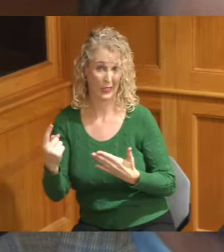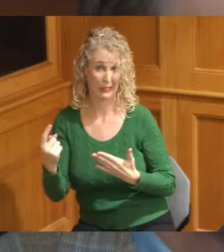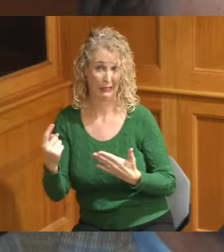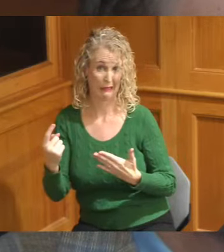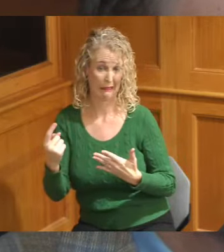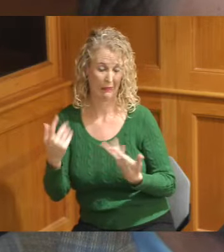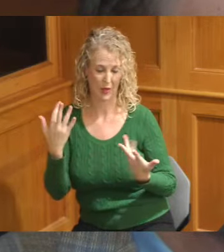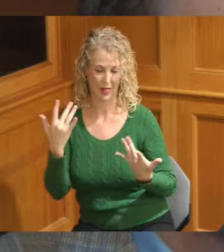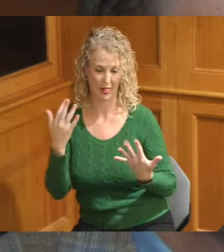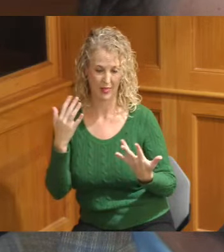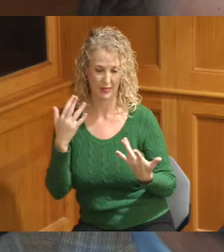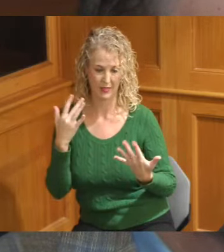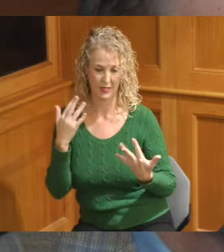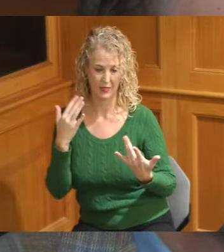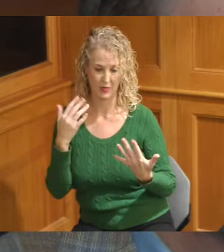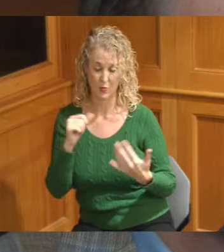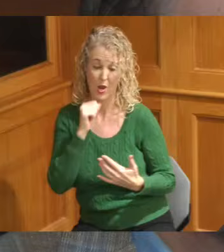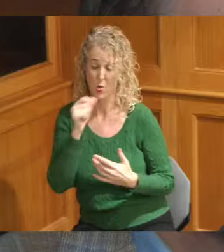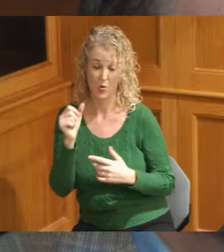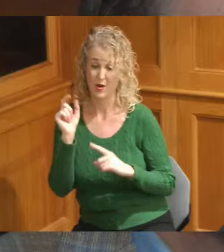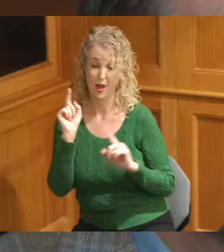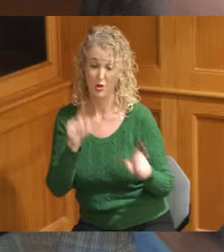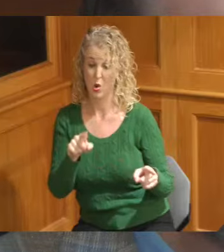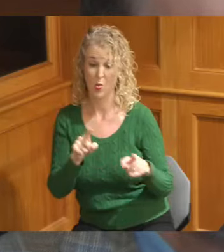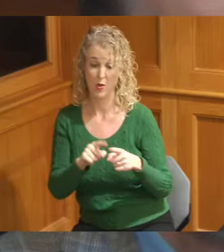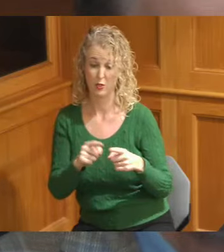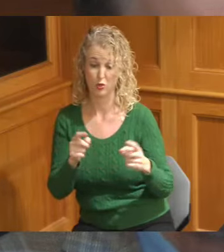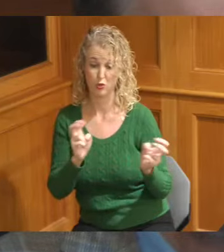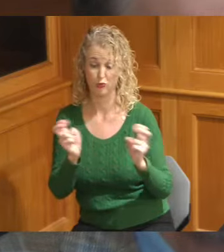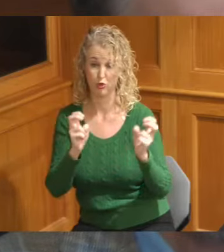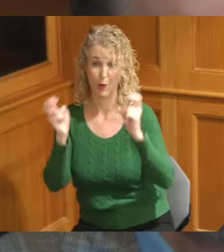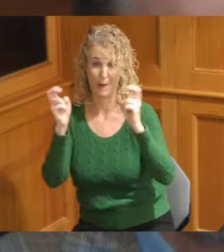after the playoffs. we won't be going in the playoffs. So, I just think we just could have